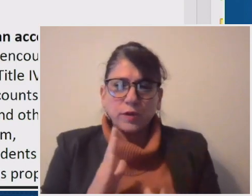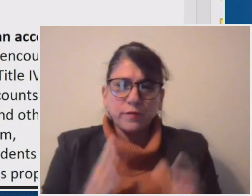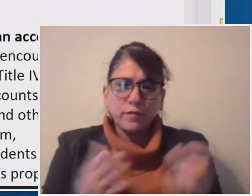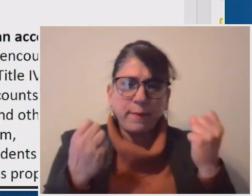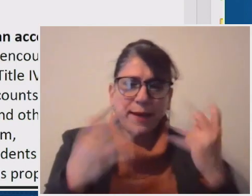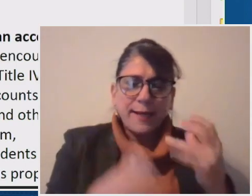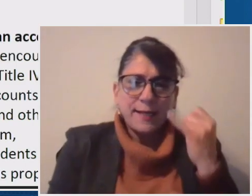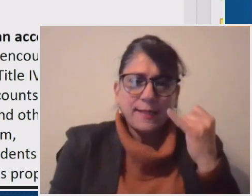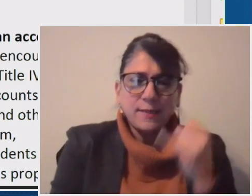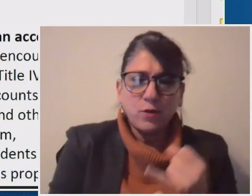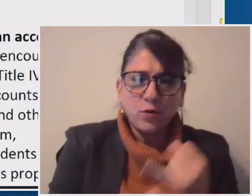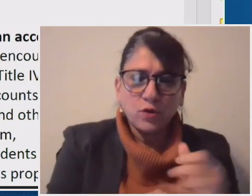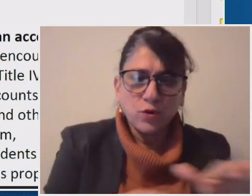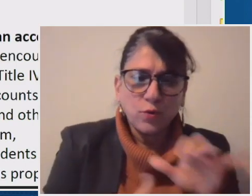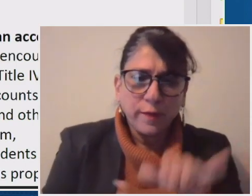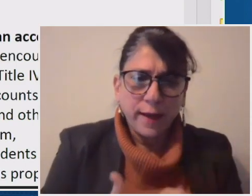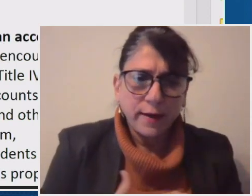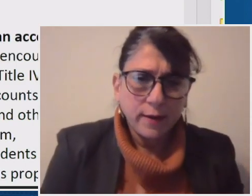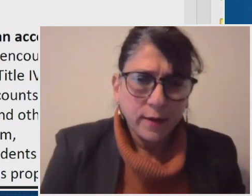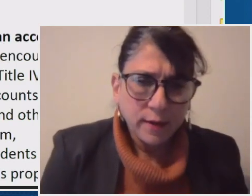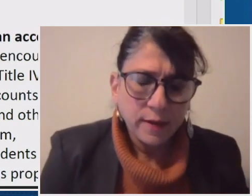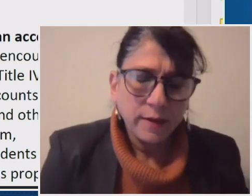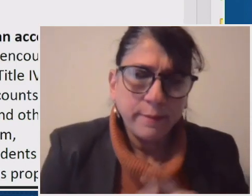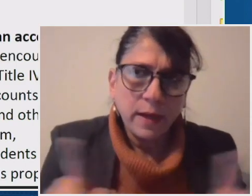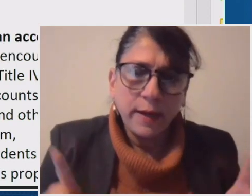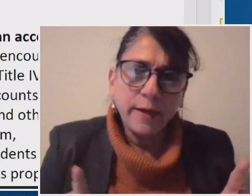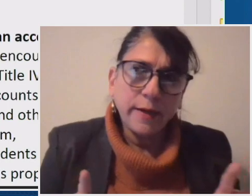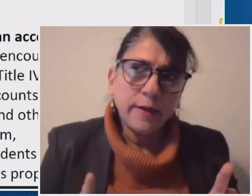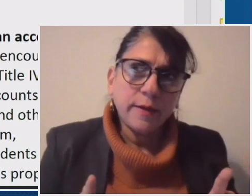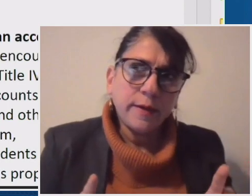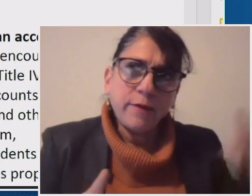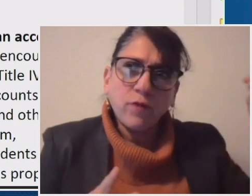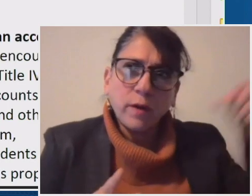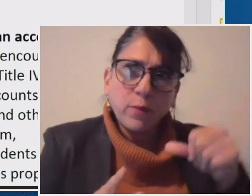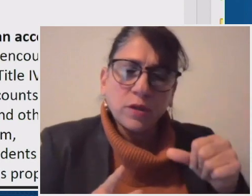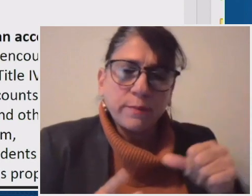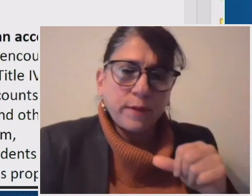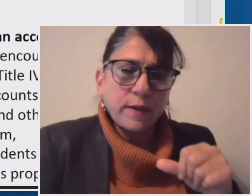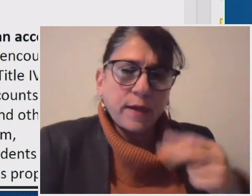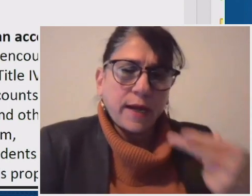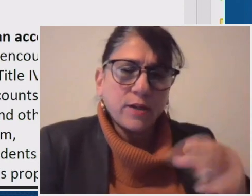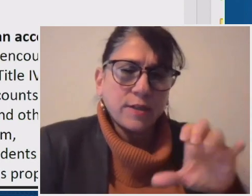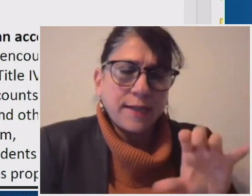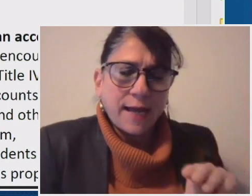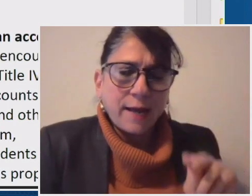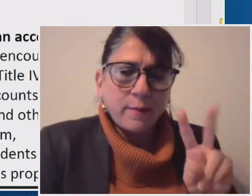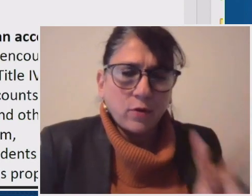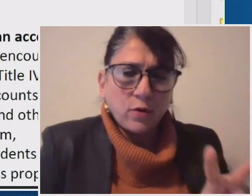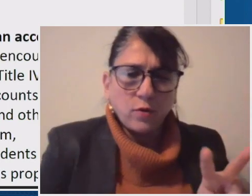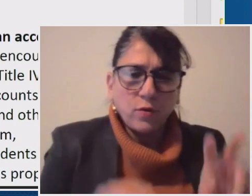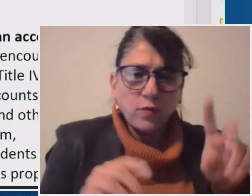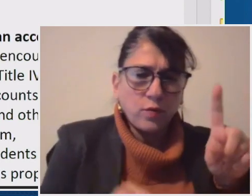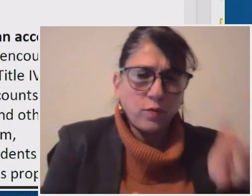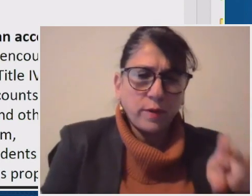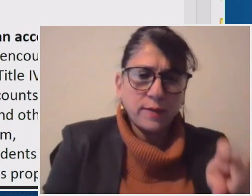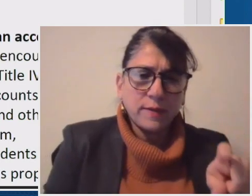But under reimbursement or HCM2 you must post those accounts indicate that the Department you've done that send that